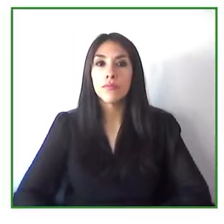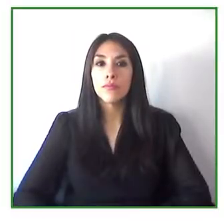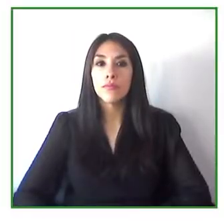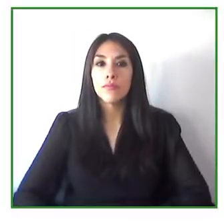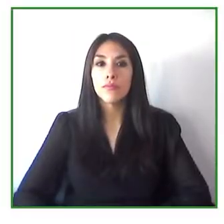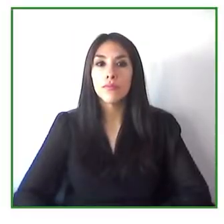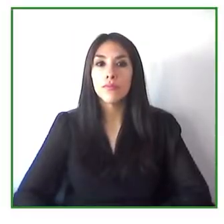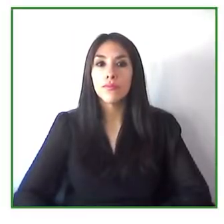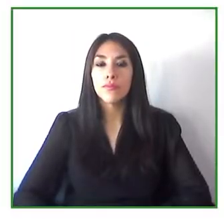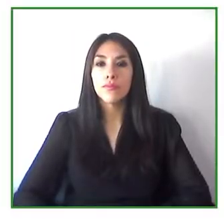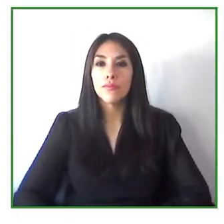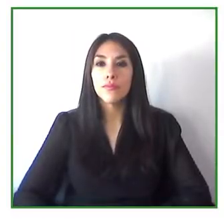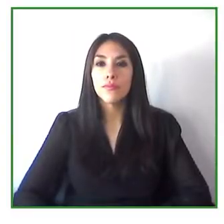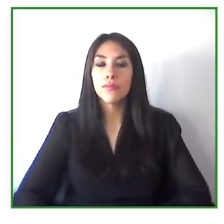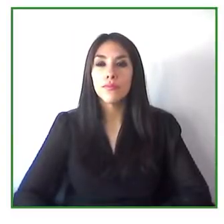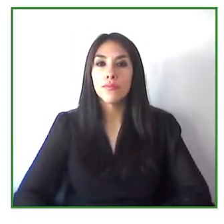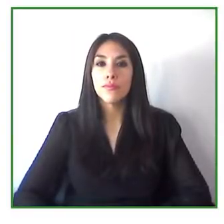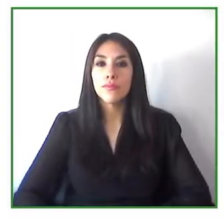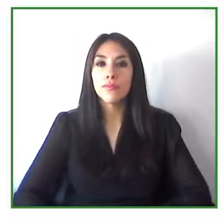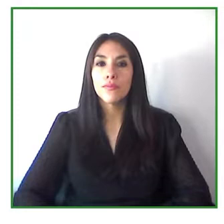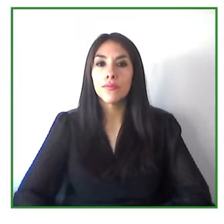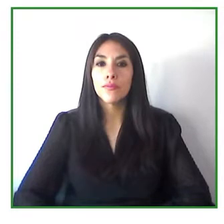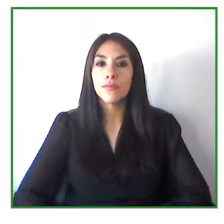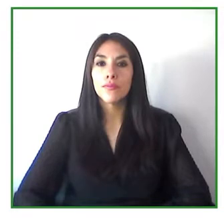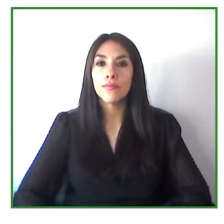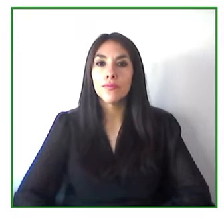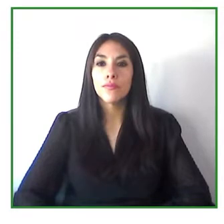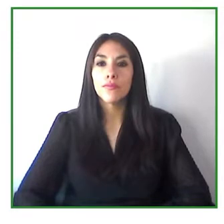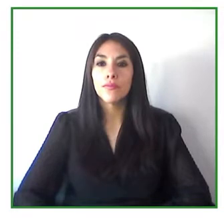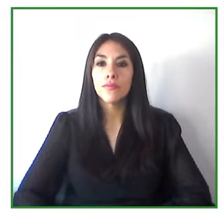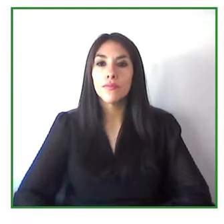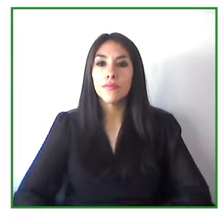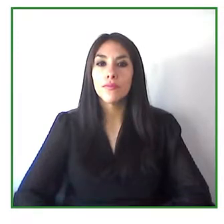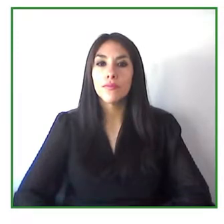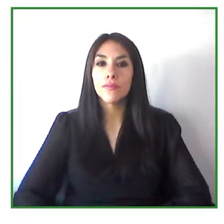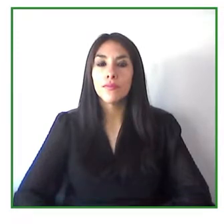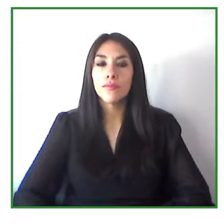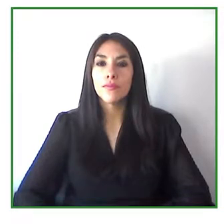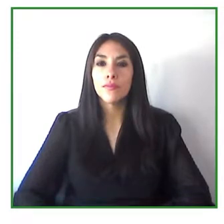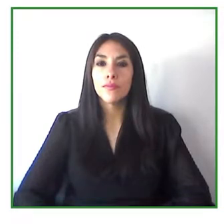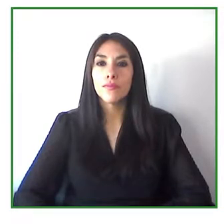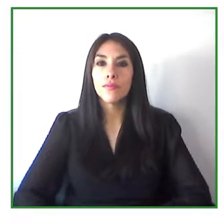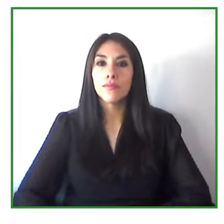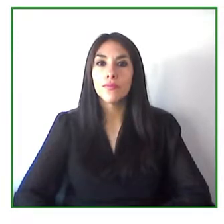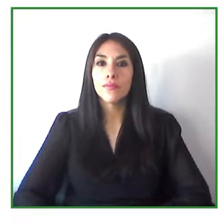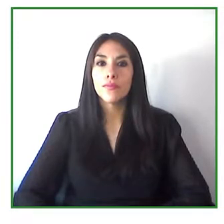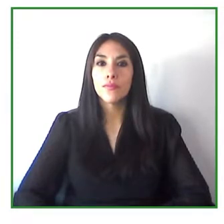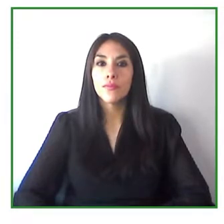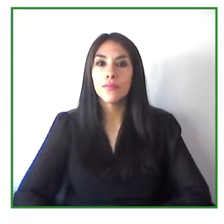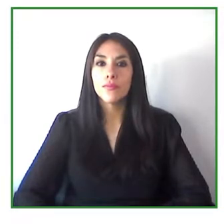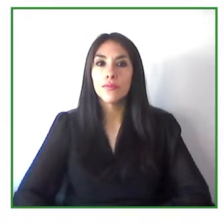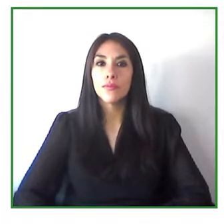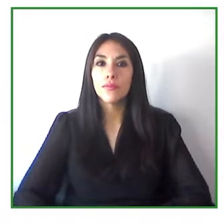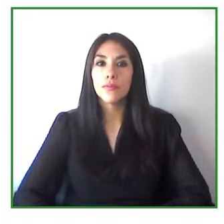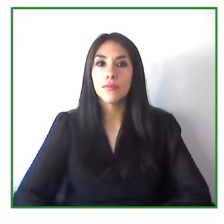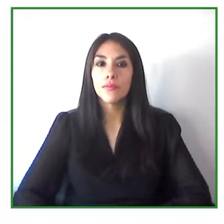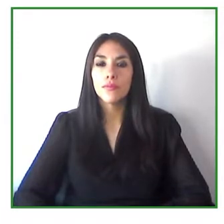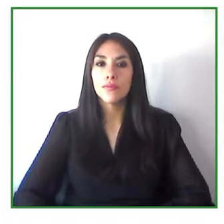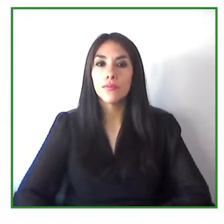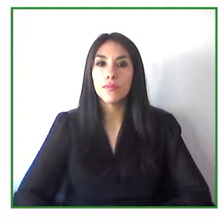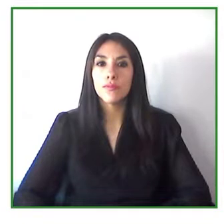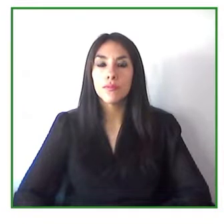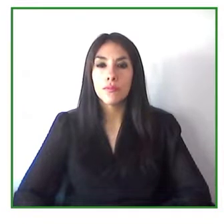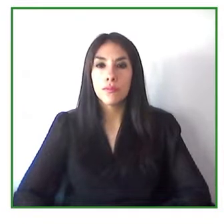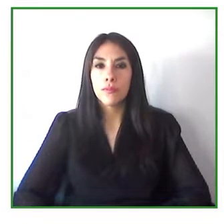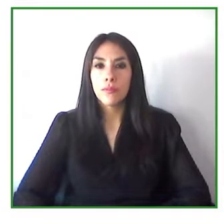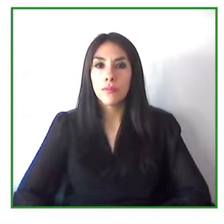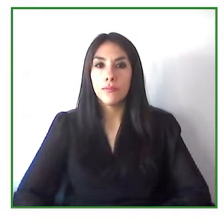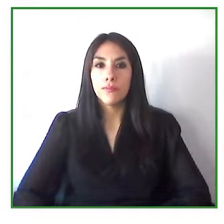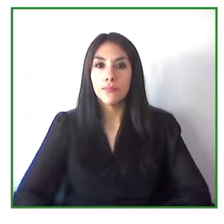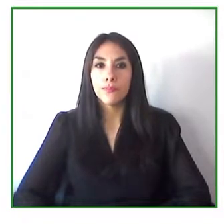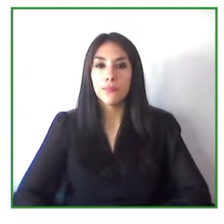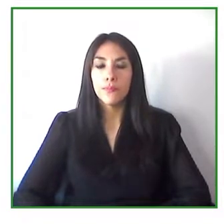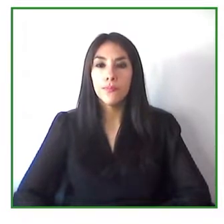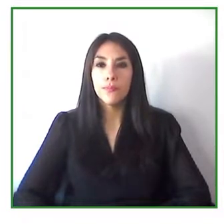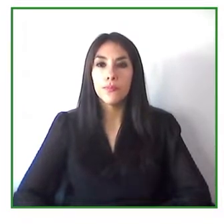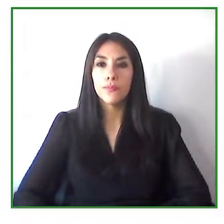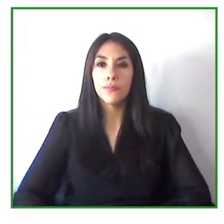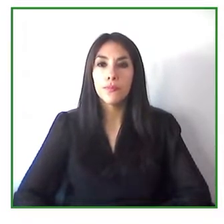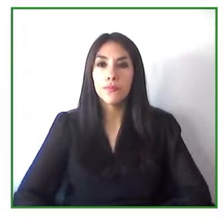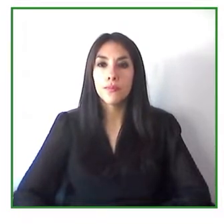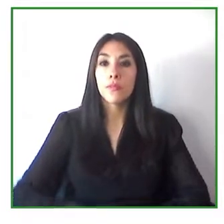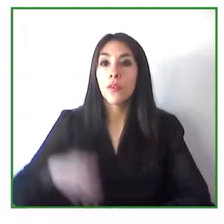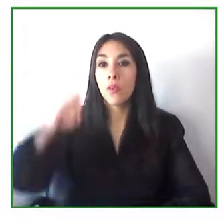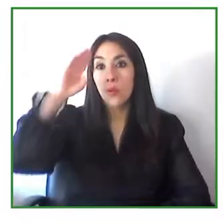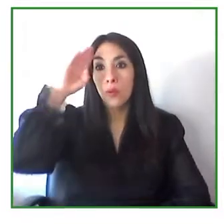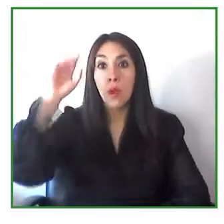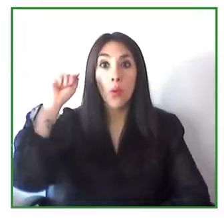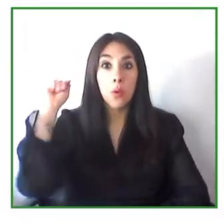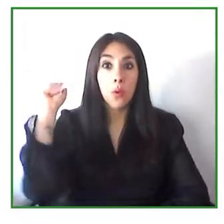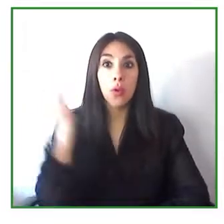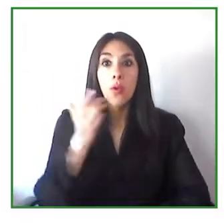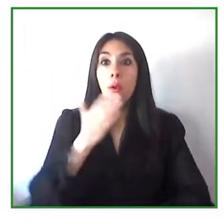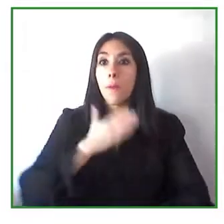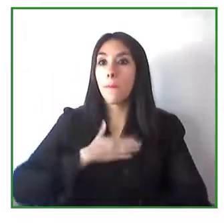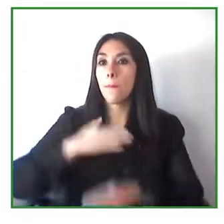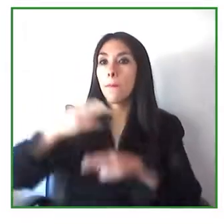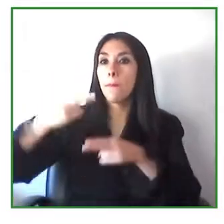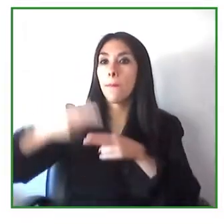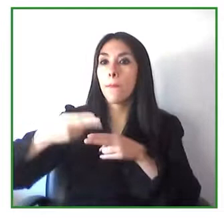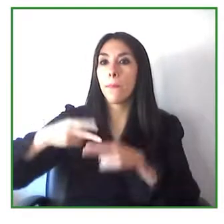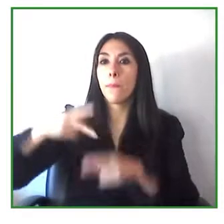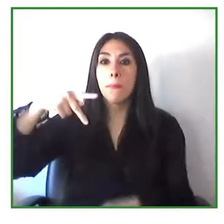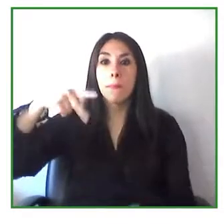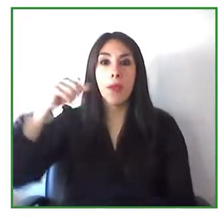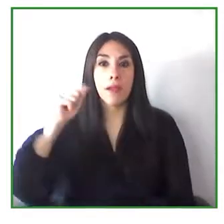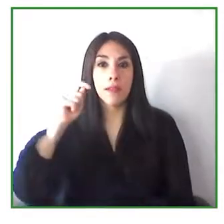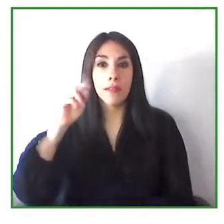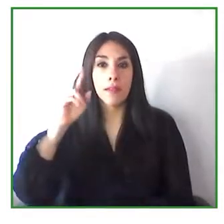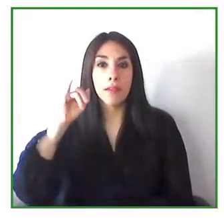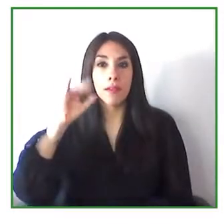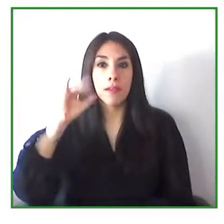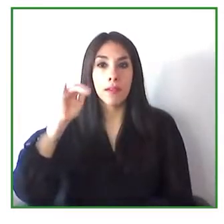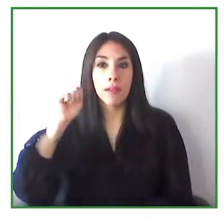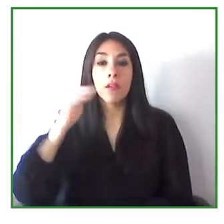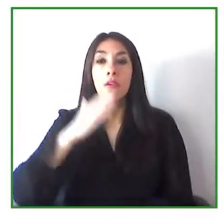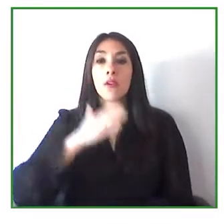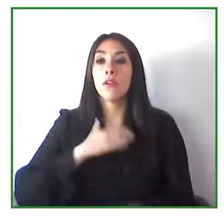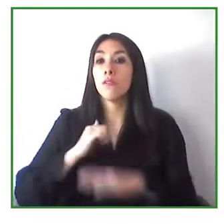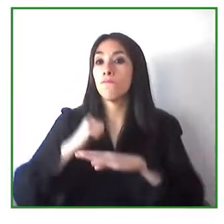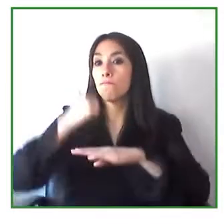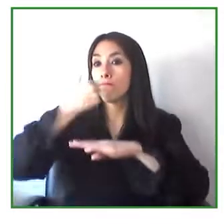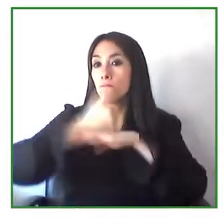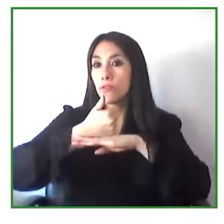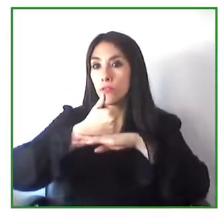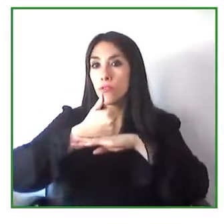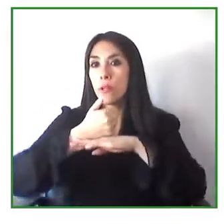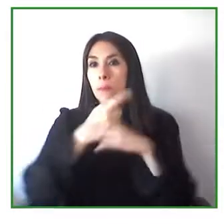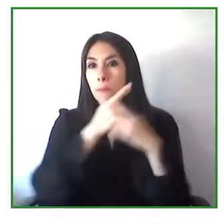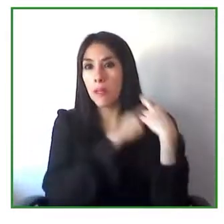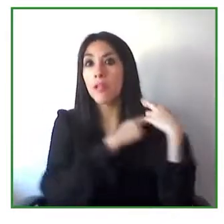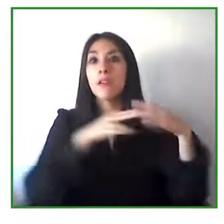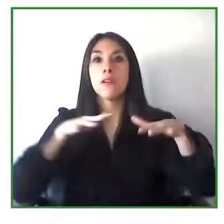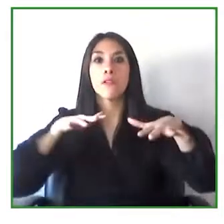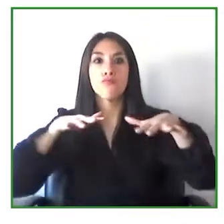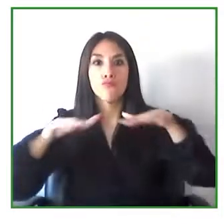Good afternoon, I’m Patricia Retamal, I’m the Manager of Corporate Affairs in Fundación